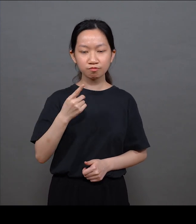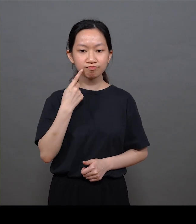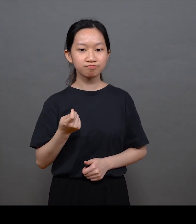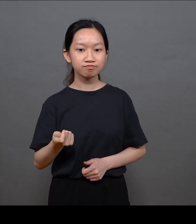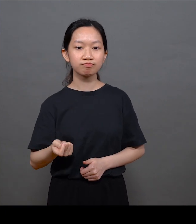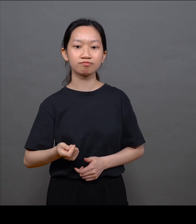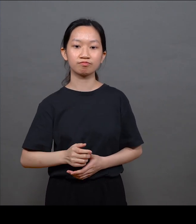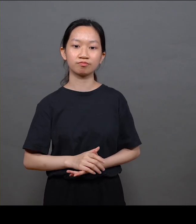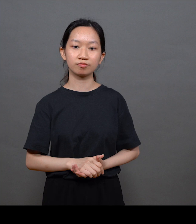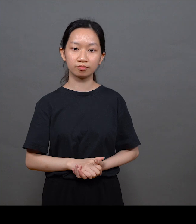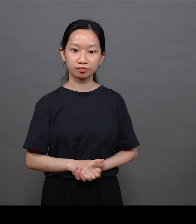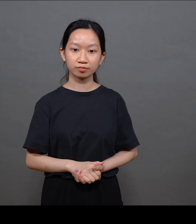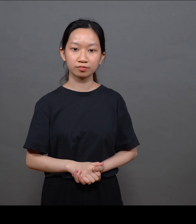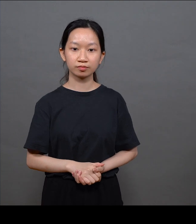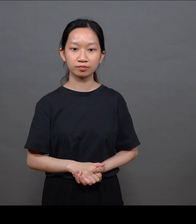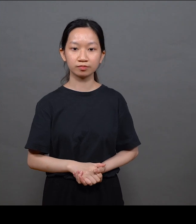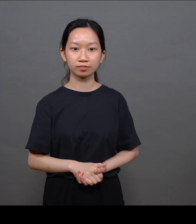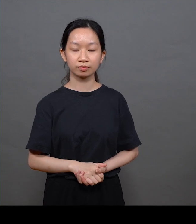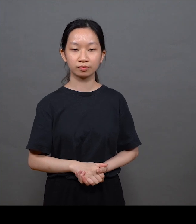to understand and explore the different functions